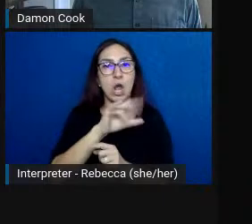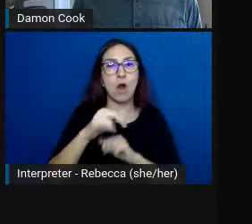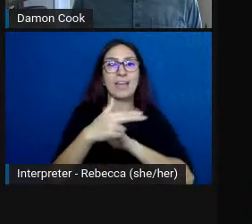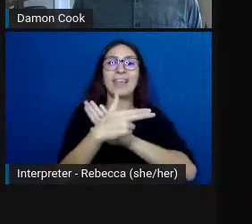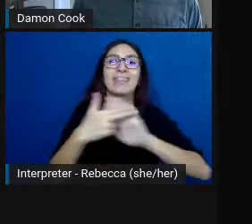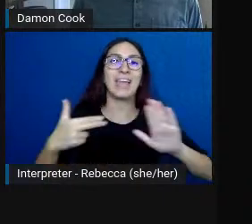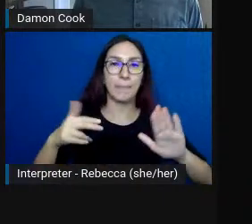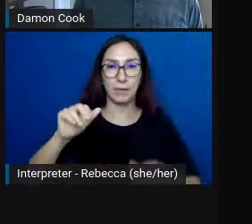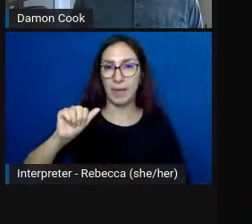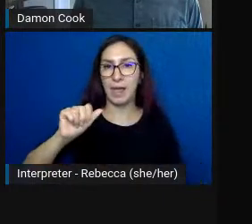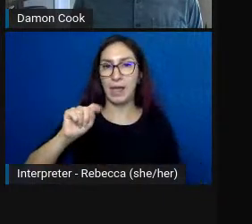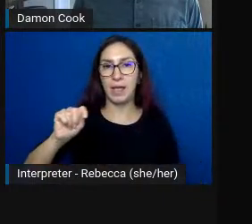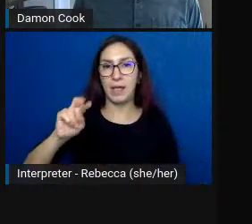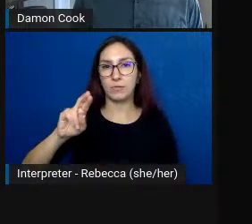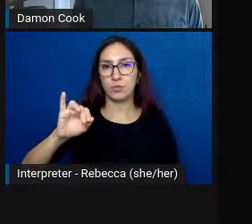This collates with the idea that we assign to